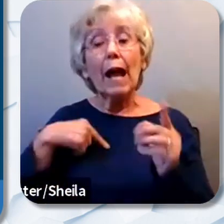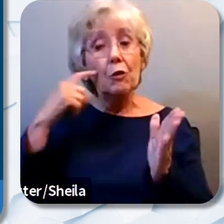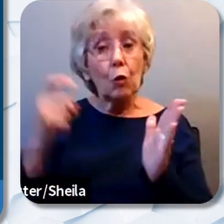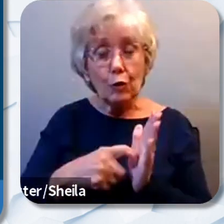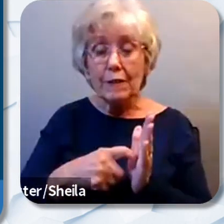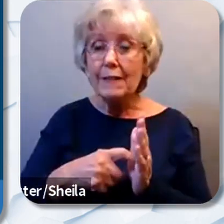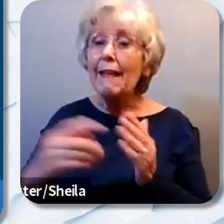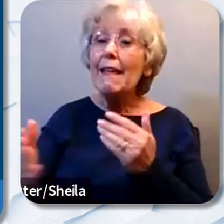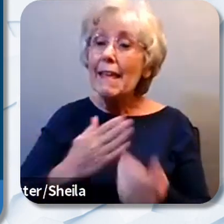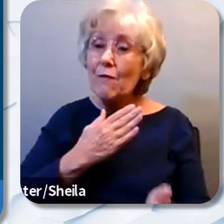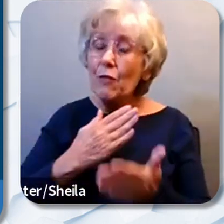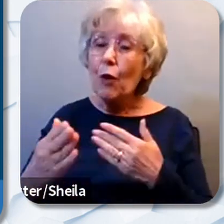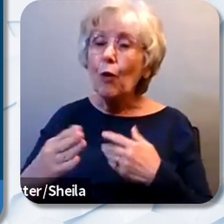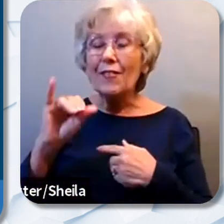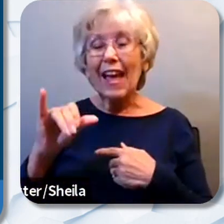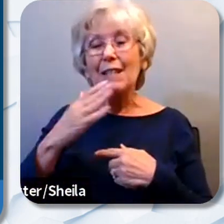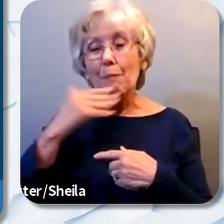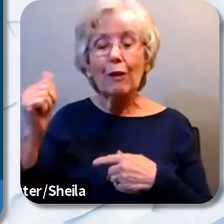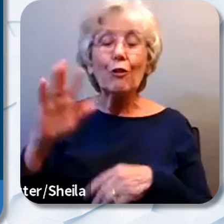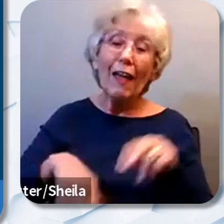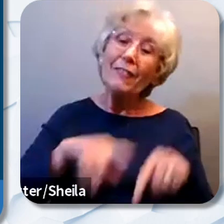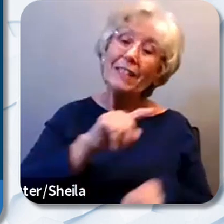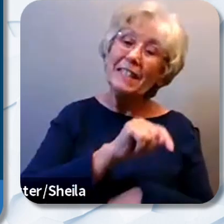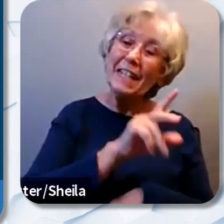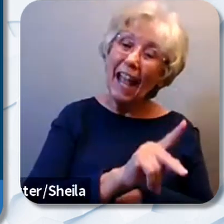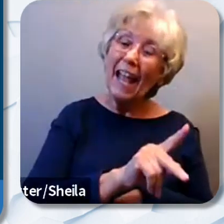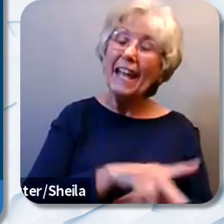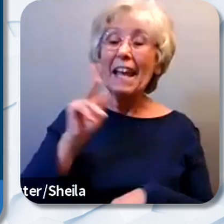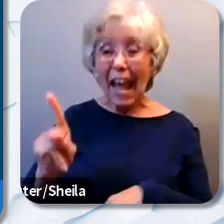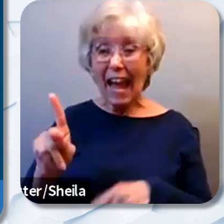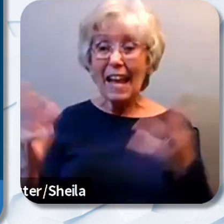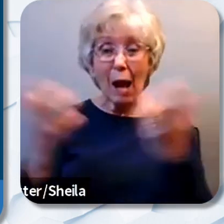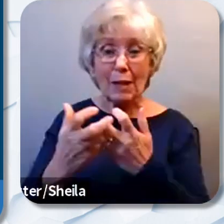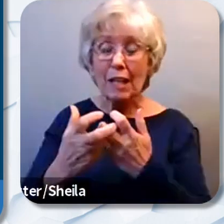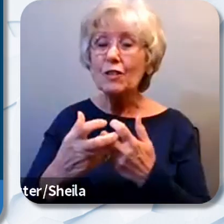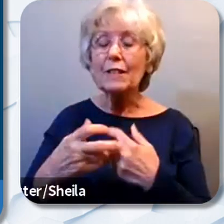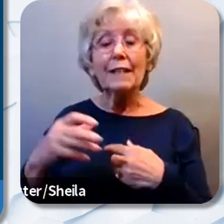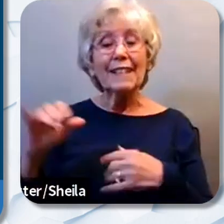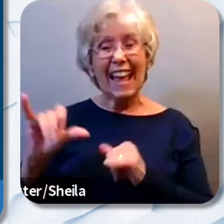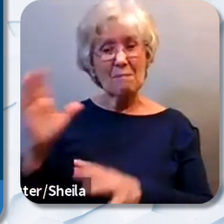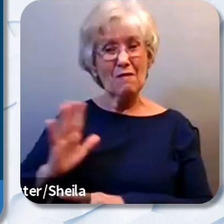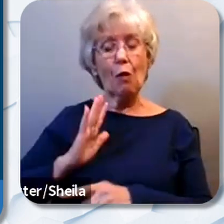even though these are better than the tk combos. That we had before they still were not ideal or